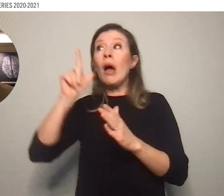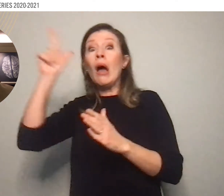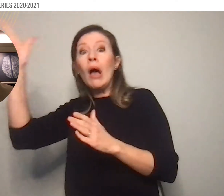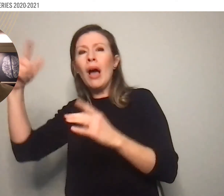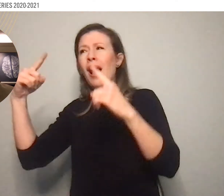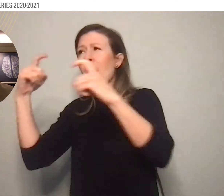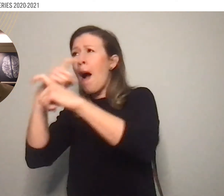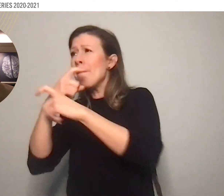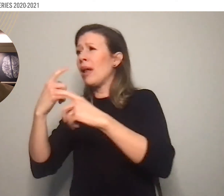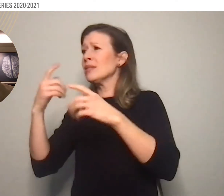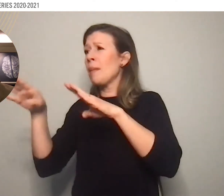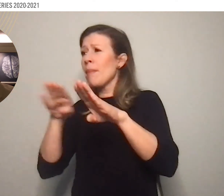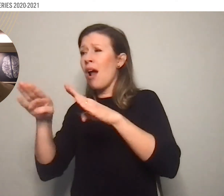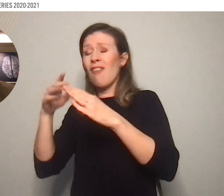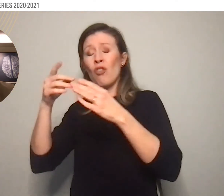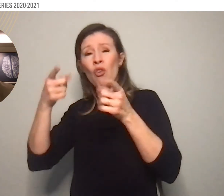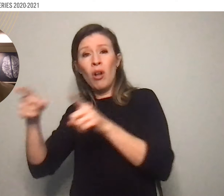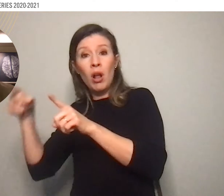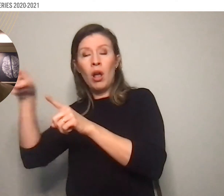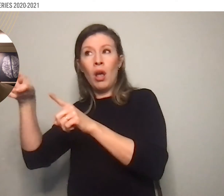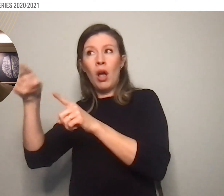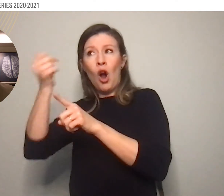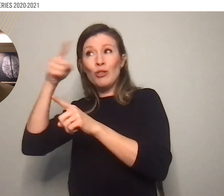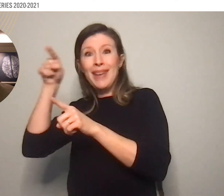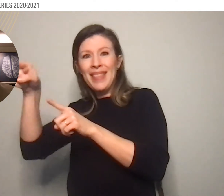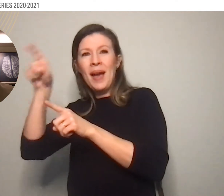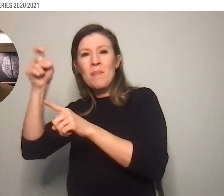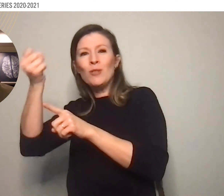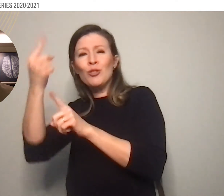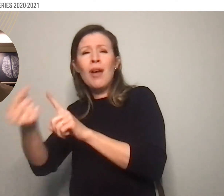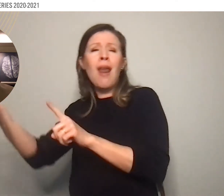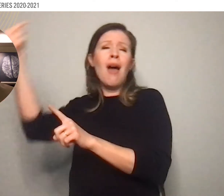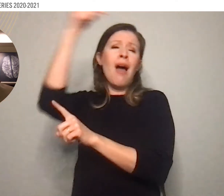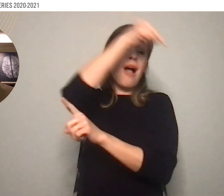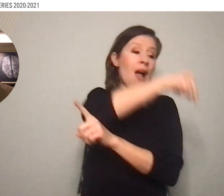complex behavioral phenomena later in life without understanding the trajectory from which that brain